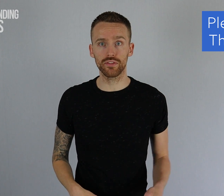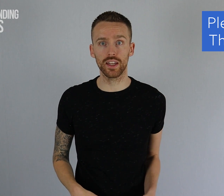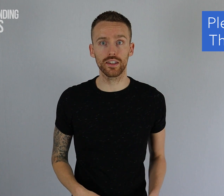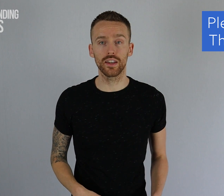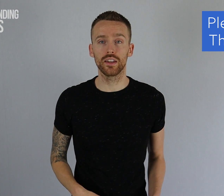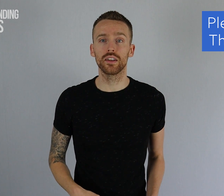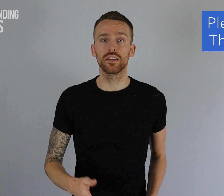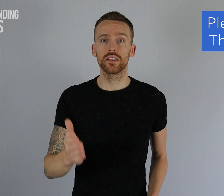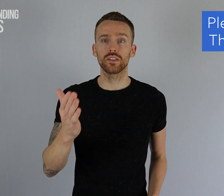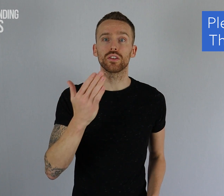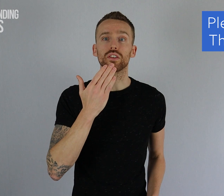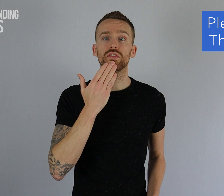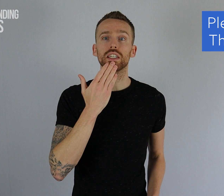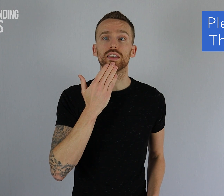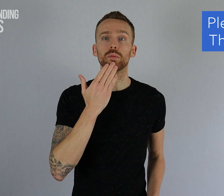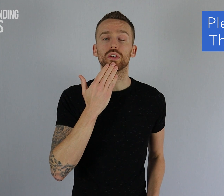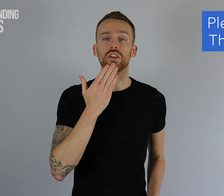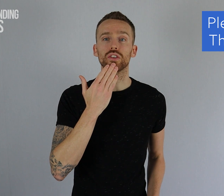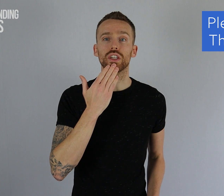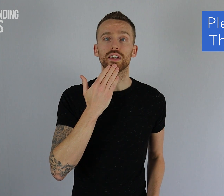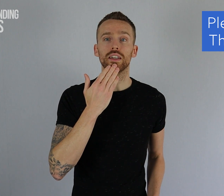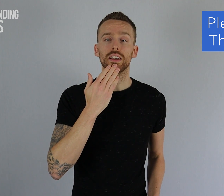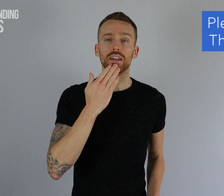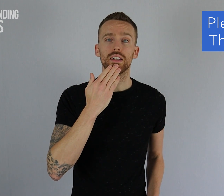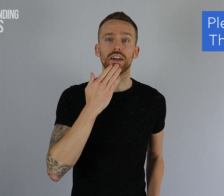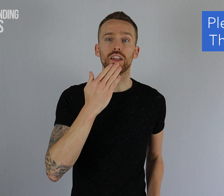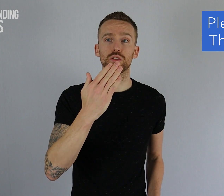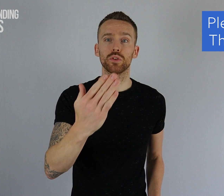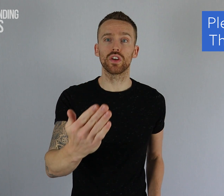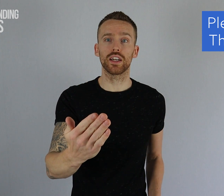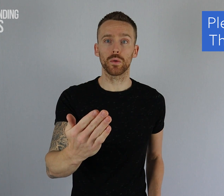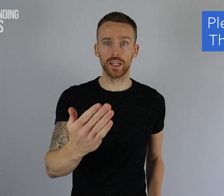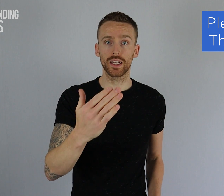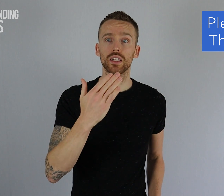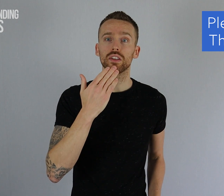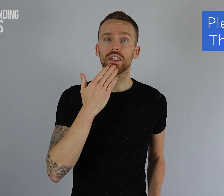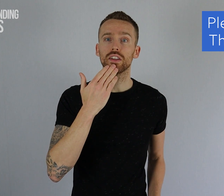left hand. So it's just fingertips on your chin and then just move your hand away in